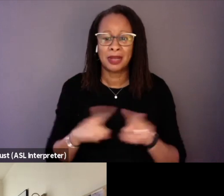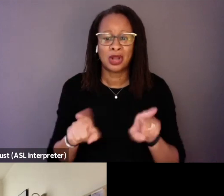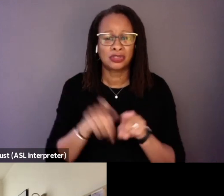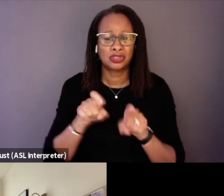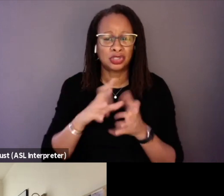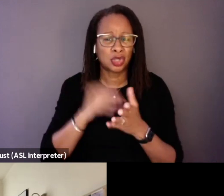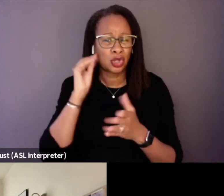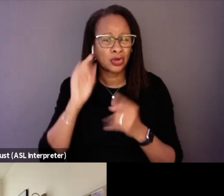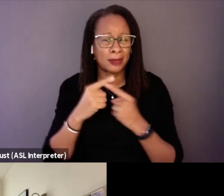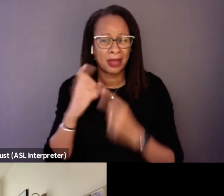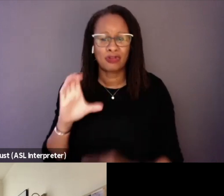I needed to learn...